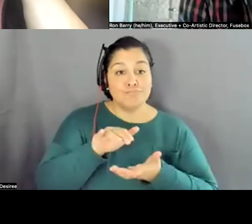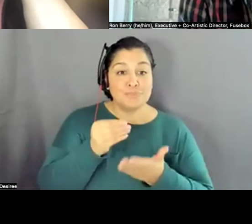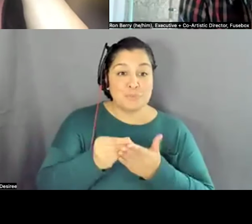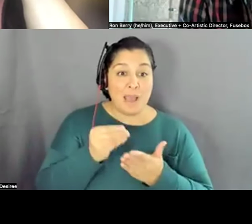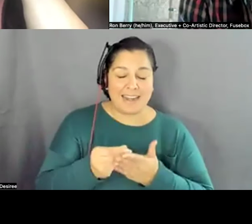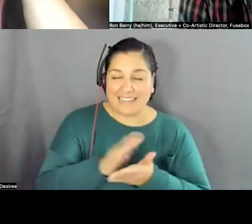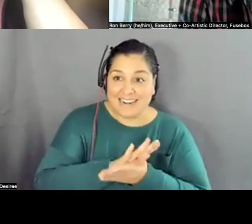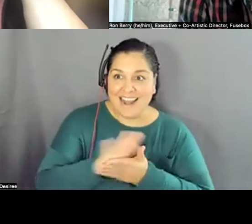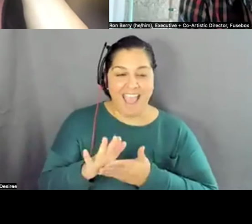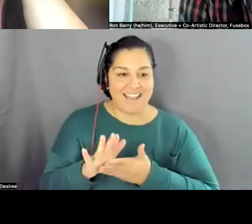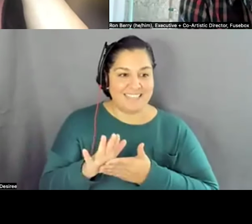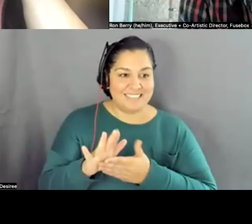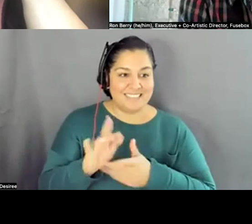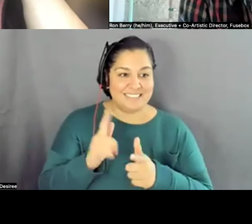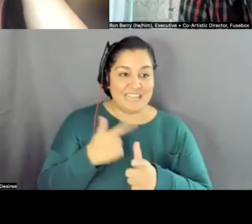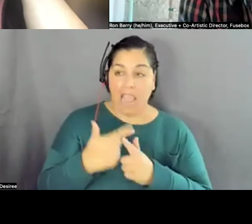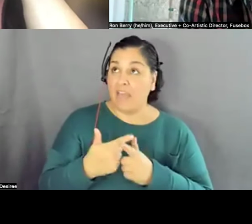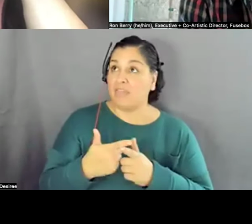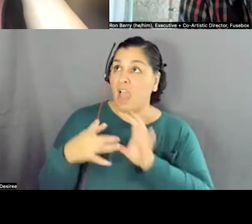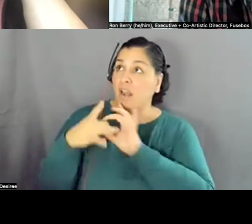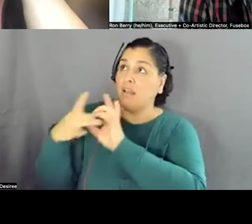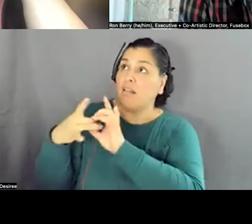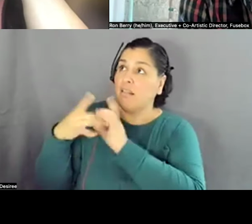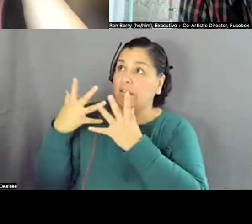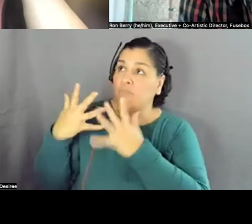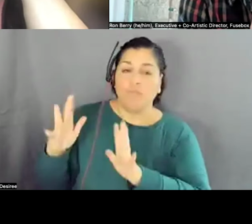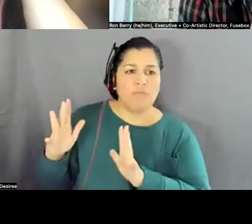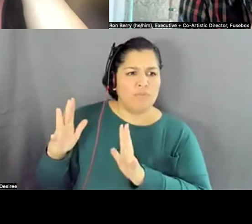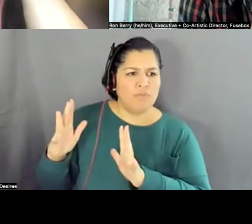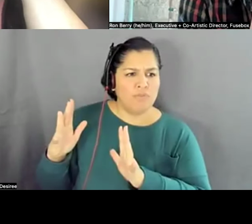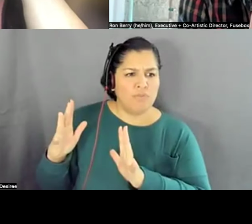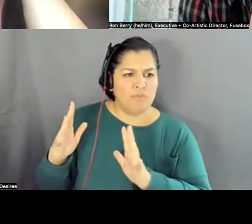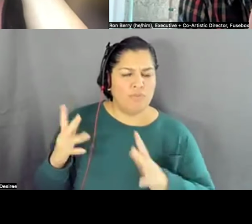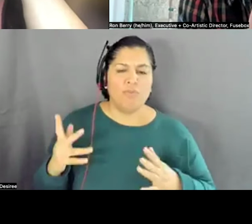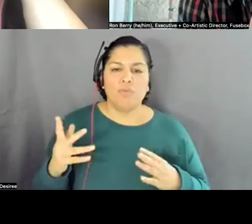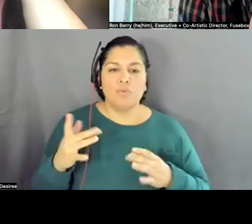Then it's, you know, the relationship is over. Right? So and in relation to funders, that's not just,